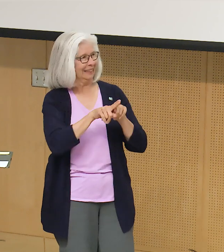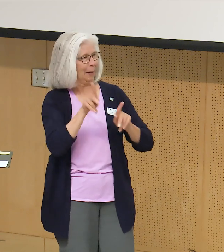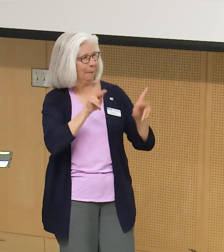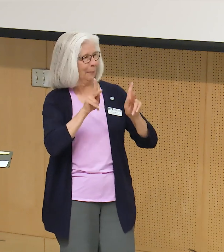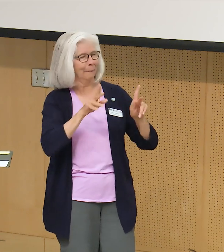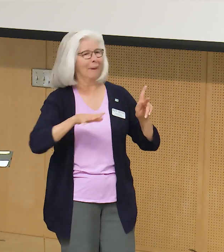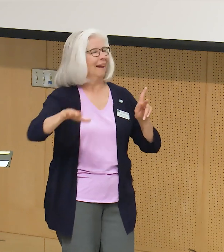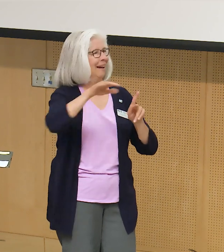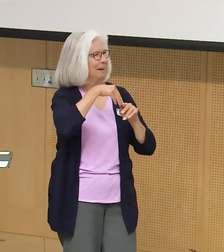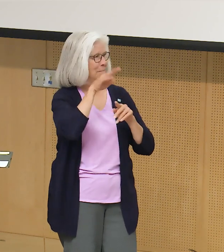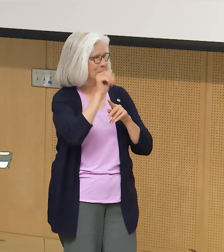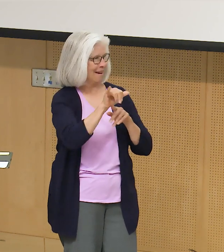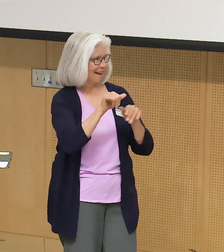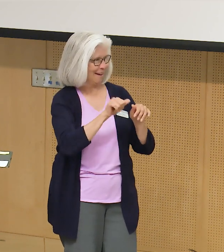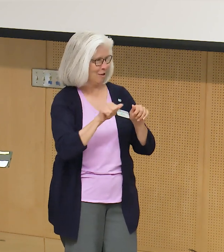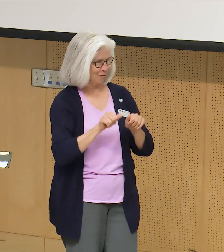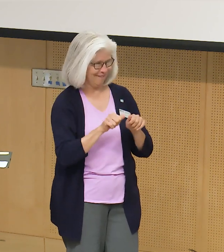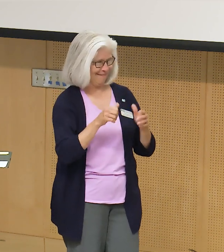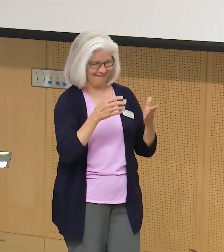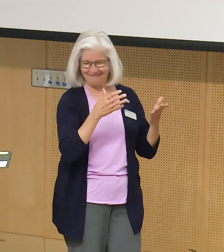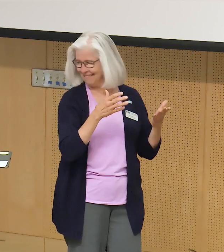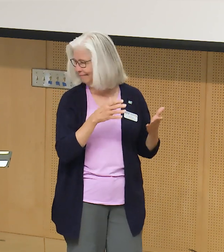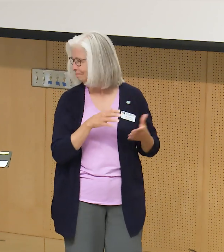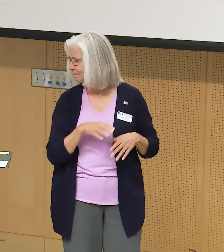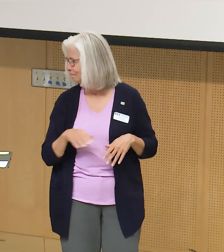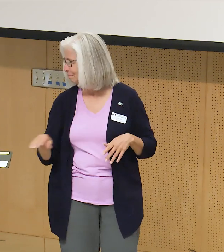"And we actually knew the same people in the Bay Area.